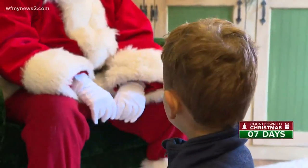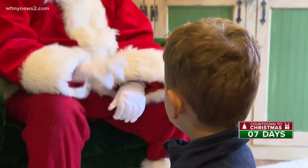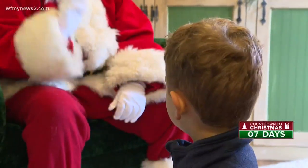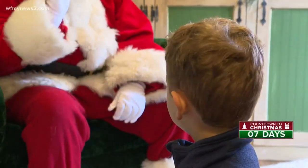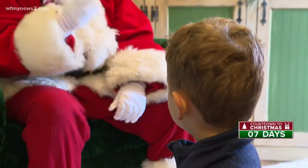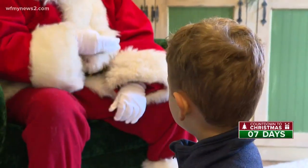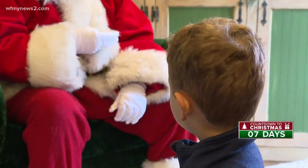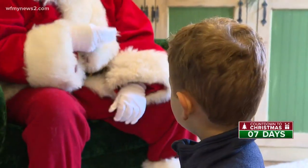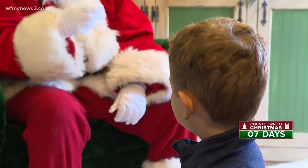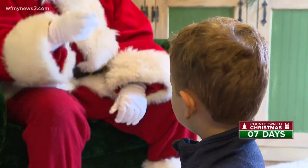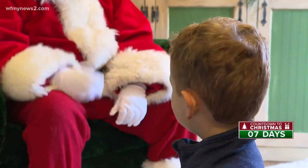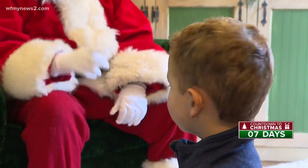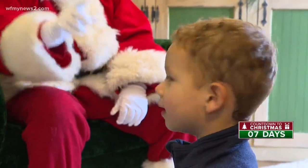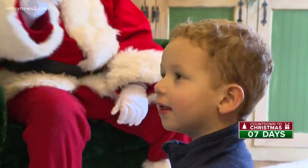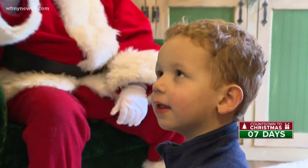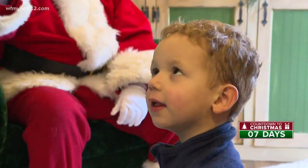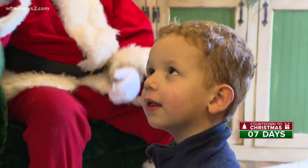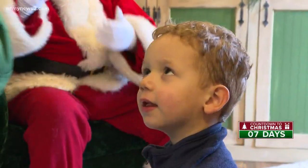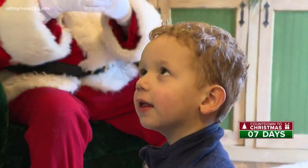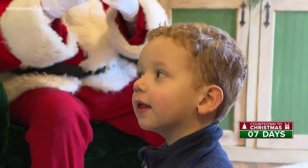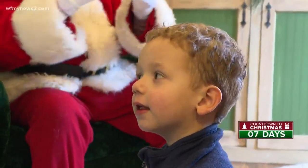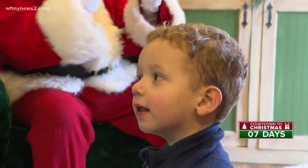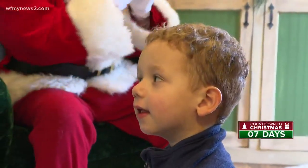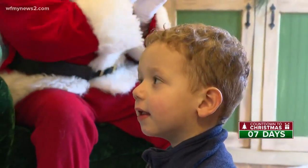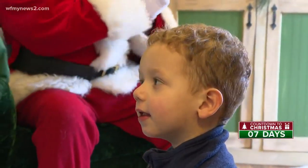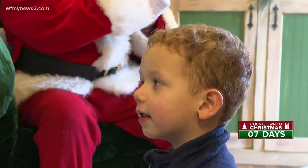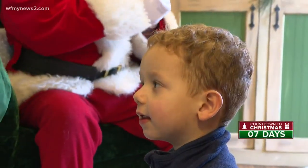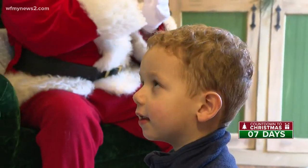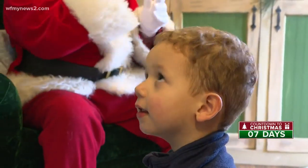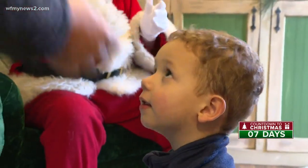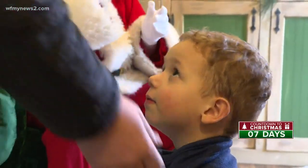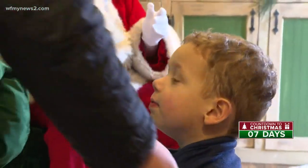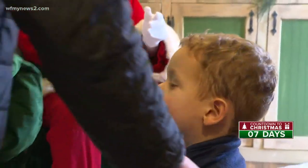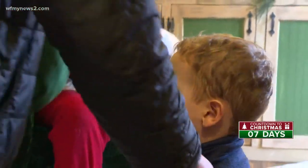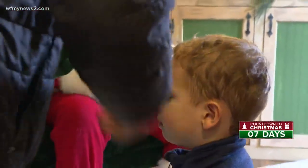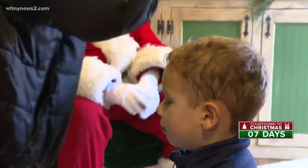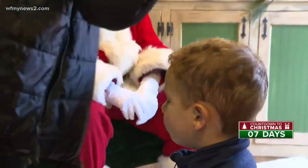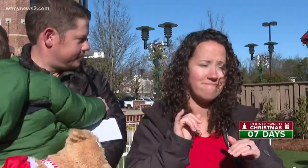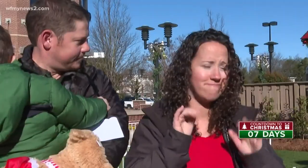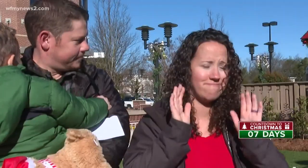OH IT WAS BEAUTIFUL BECAUSE WE WANT HIM TO FEEL LIKE HE CAN COMMUNICATE OH IT WAS BEAUTIFUL BECAUSE WE WANT HIM TO FEEL LIKE HE CAN COMMUNICATE WITH OH IT WAS BEAUTIFUL BECAUSE WE WANT HIM TO FEEL LIKE HE CAN COMMUNICATE WITH SANTA OH IT WAS BEAUTIFUL BECAUSE WE WANT HIM TO FEEL LIKE HE CAN COMMUNICATE WITH SANTA THE OH IT WAS BEAUTIFUL BECAUSE WE WANT HIM TO FEEL LIKE HE CAN COMMUNICATE WITH SANTA THE WAY WANT HIM TO FEEL LIKE HE CAN COMMUNICATE WITH SANTA THE WAY WANT HIM TO FEEL LIKE HE CAN COMMUNICATE WITH SANTA THE WAY HE WANT HIM TO FEEL LIKE HE CAN COMMUNICATE WITH SANTA THE WAY HE COMMUNICATES WANT HIM TO FEEL LIKE HE CAN COMMUNICATE WITH SANTA THE WAY HE COMMUNICATES WITH WANT HIM TO FEEL LIKE HE CAN COMMUNICATE WITH SANTA THE WAY HE COMMUNICATES WITH US. WANT HIM TO FEEL LIKE HE CAN COMMUNICATE WITH SANTA THE WAY HE COMMUNICATES WITH US. THANK COMMUNICATE WITH SANTA THE WAY HE COMMUNICATES WITH US. THANK